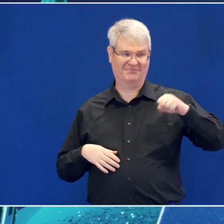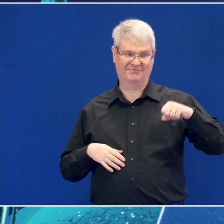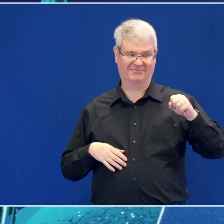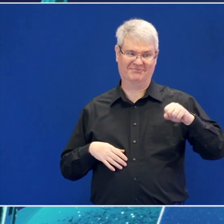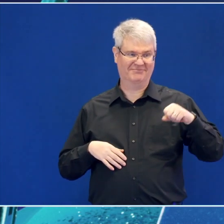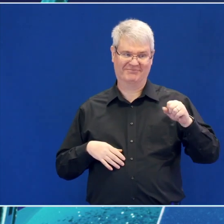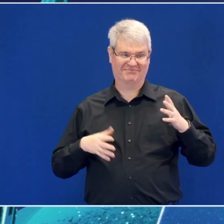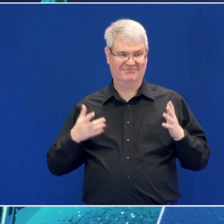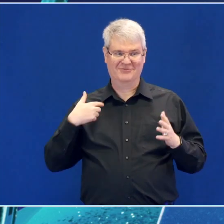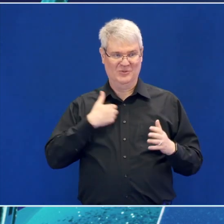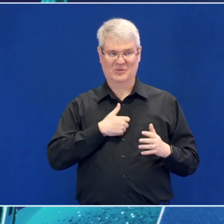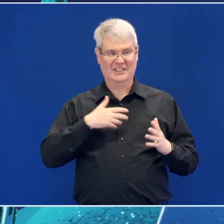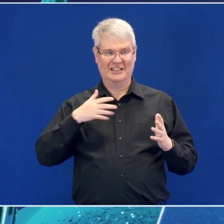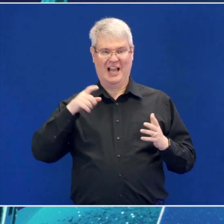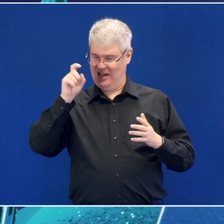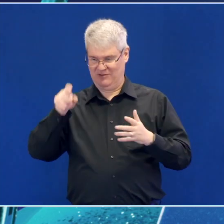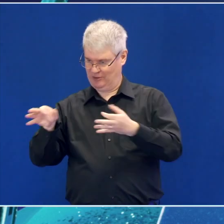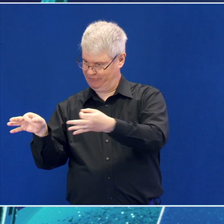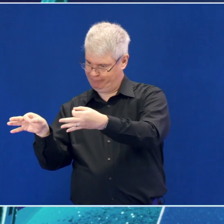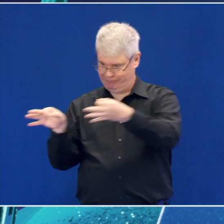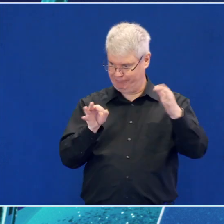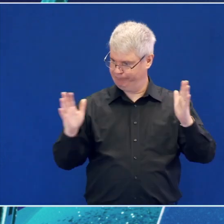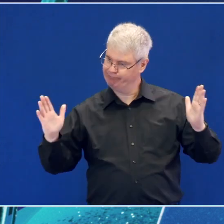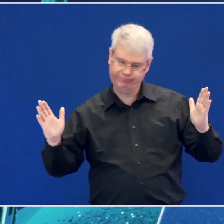as possible and we need to shift it all the way into design.